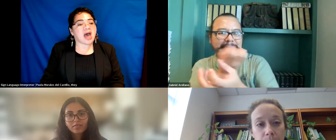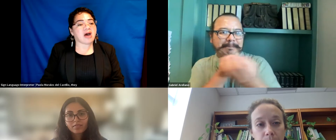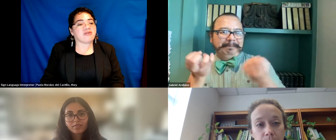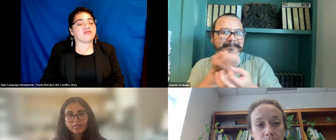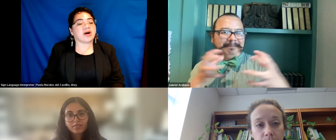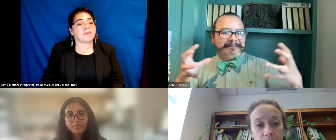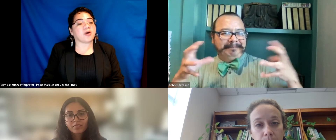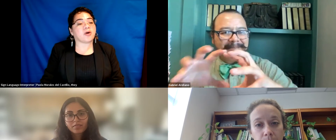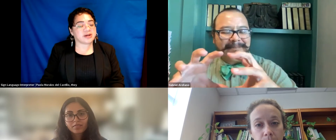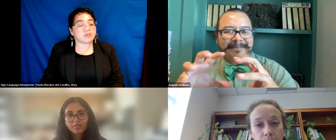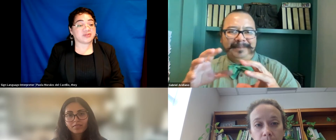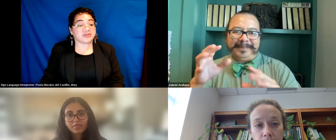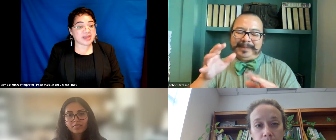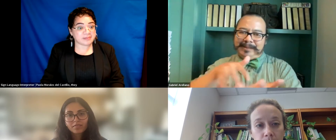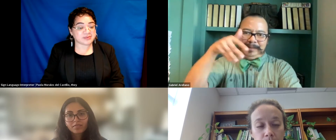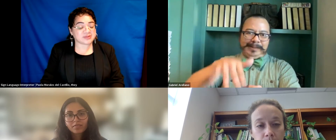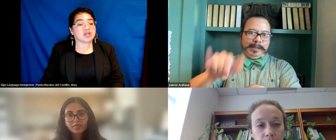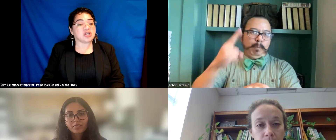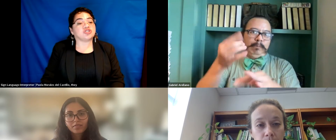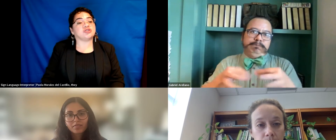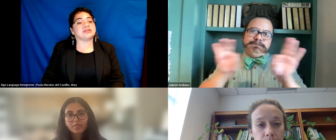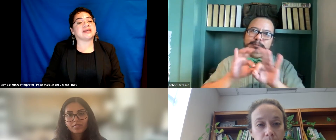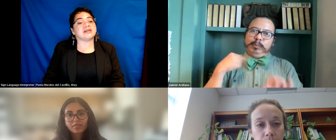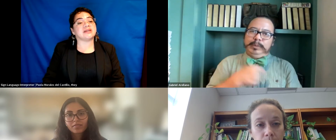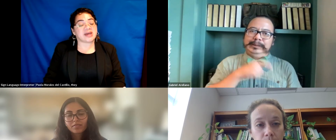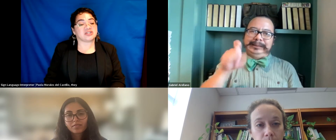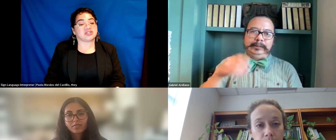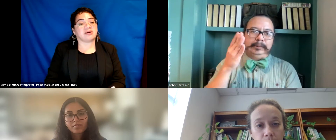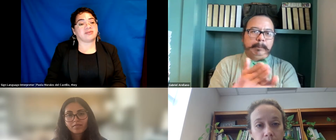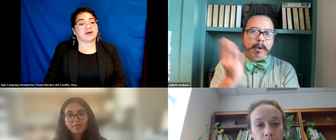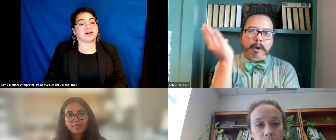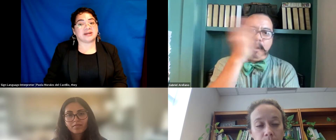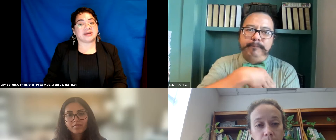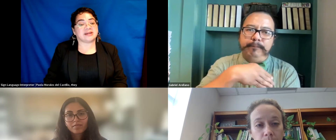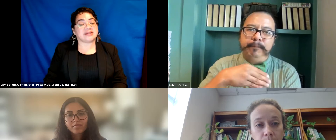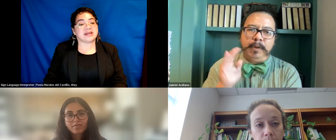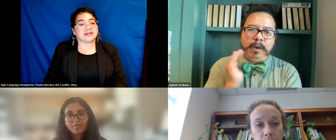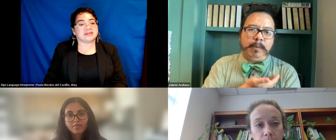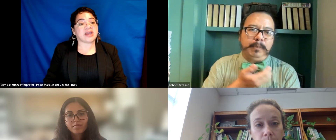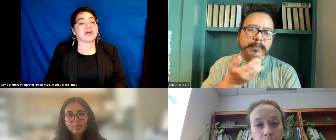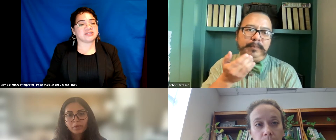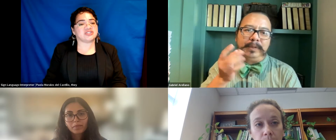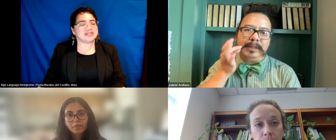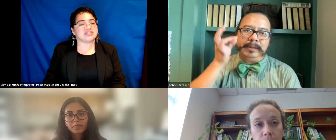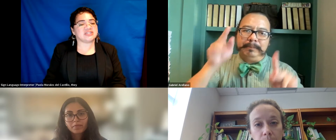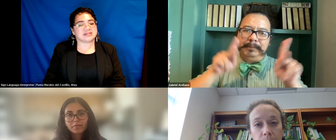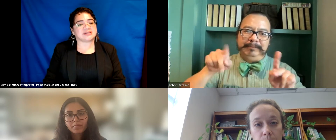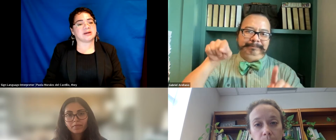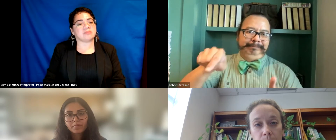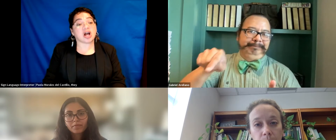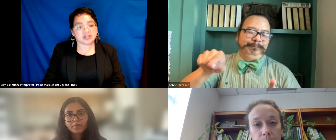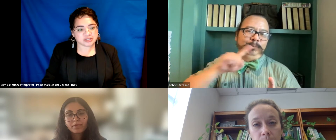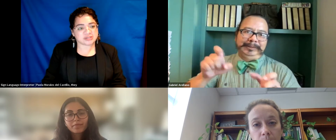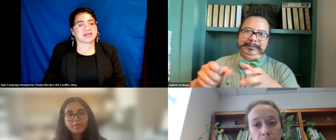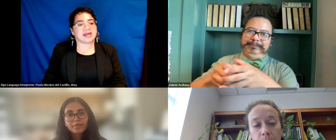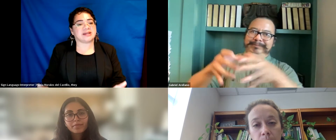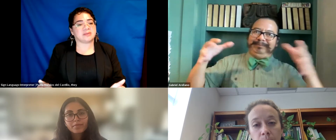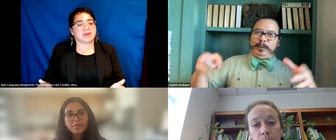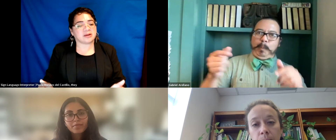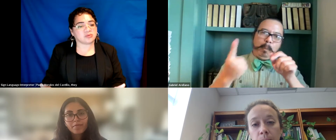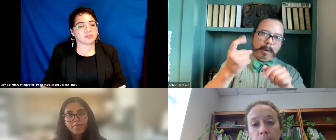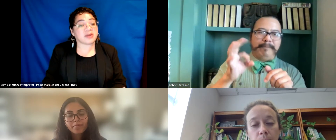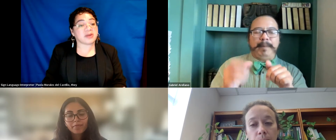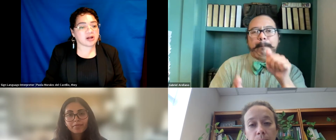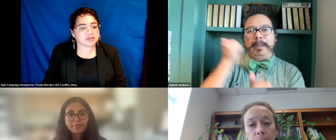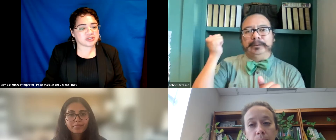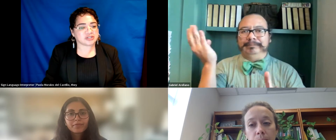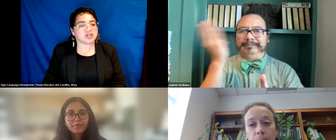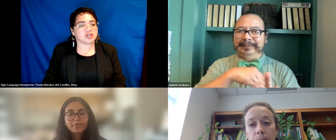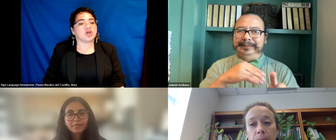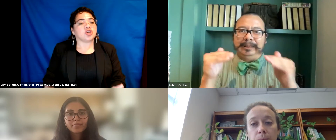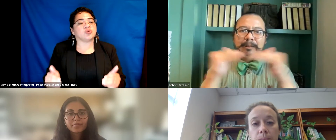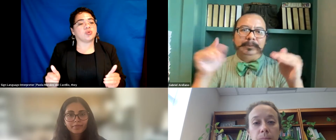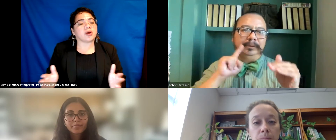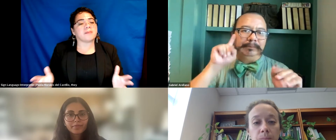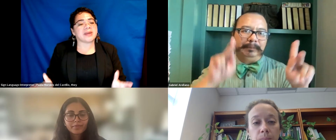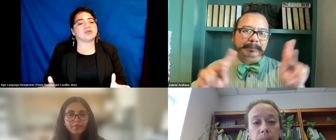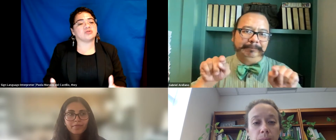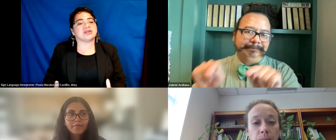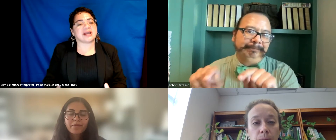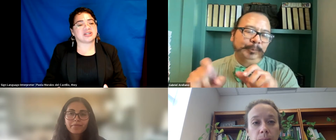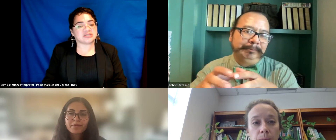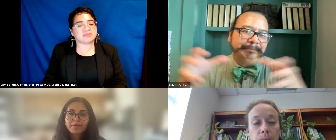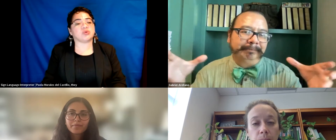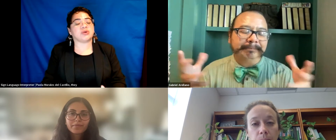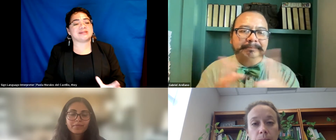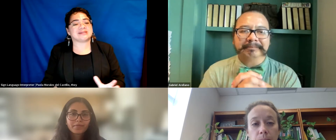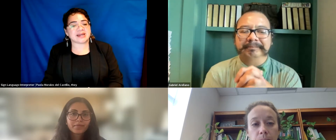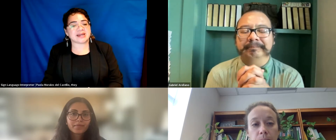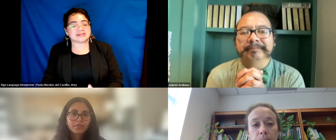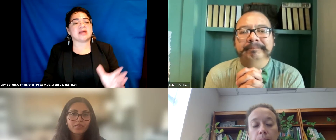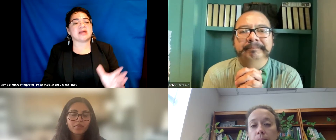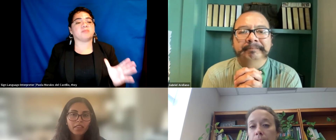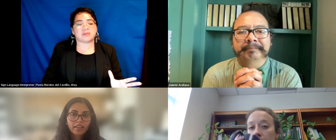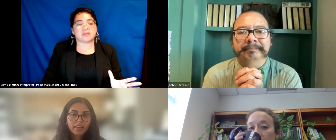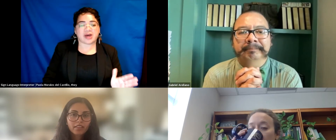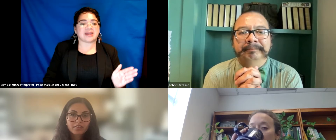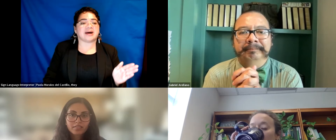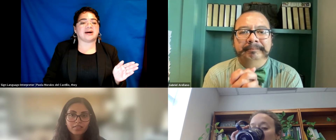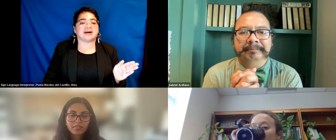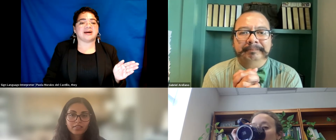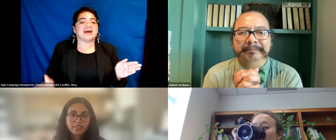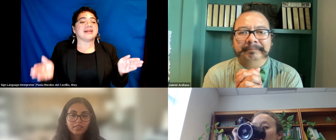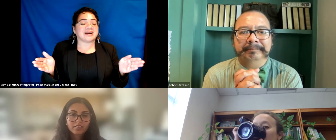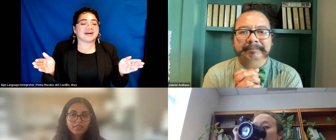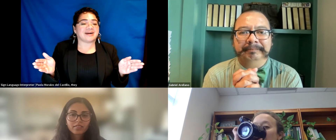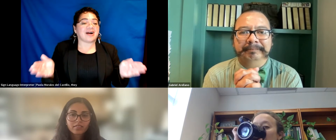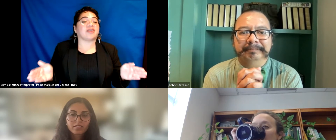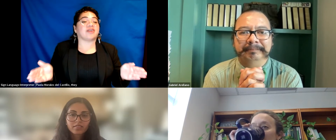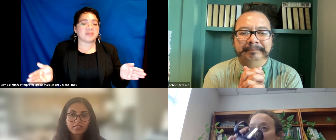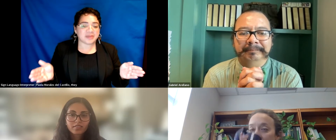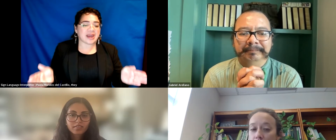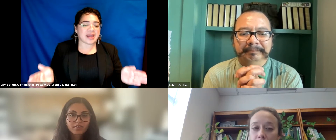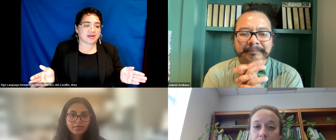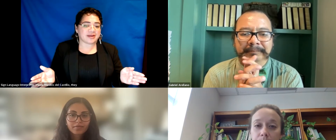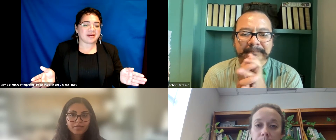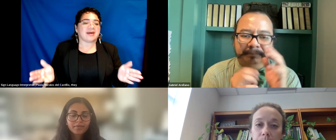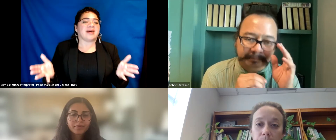Sign Language Interpreter | Paola Morales del Castillo, they: have uh partnered up with stems to take advantage of uh in in heritage indigenous um knowledge and um methodologies, to make those connections between science and the people that, uh, uh, are from the area,